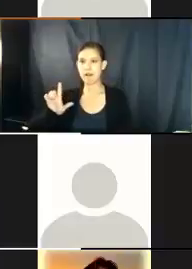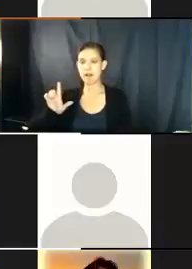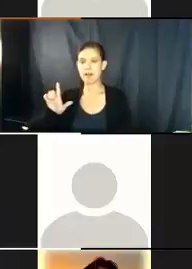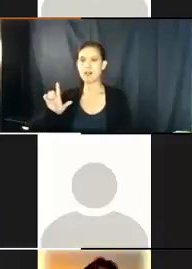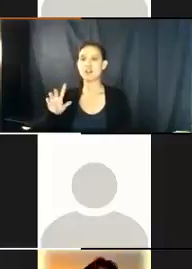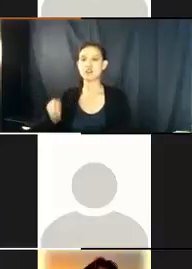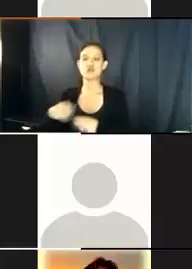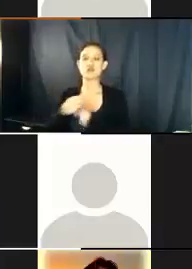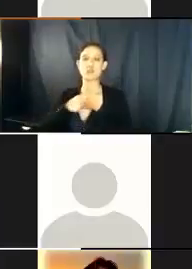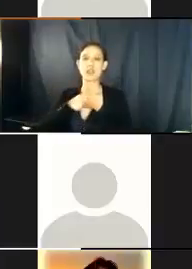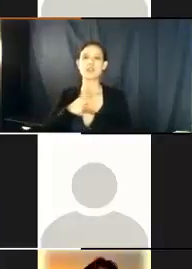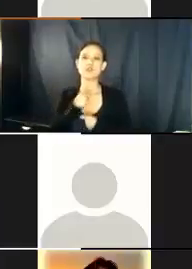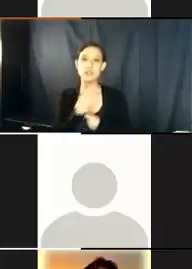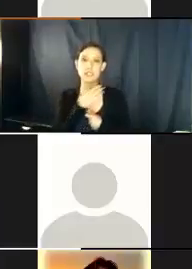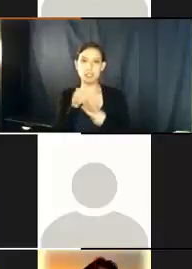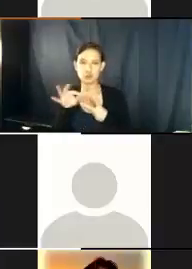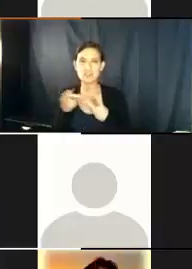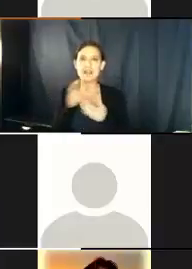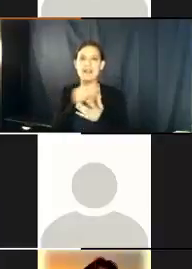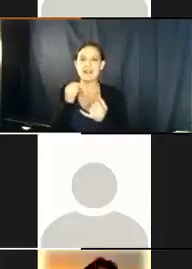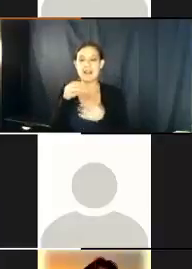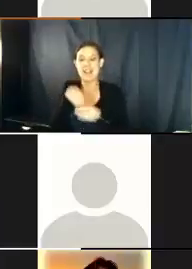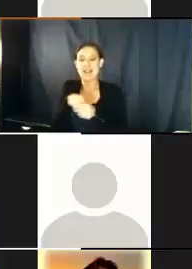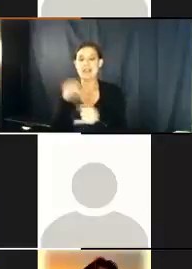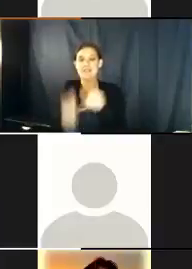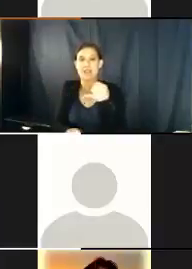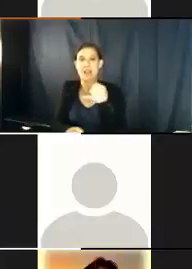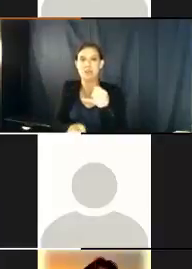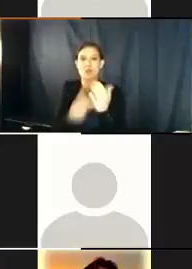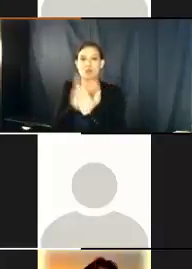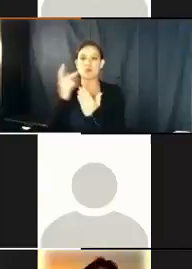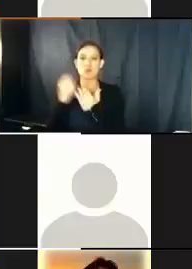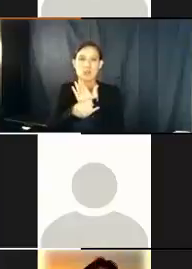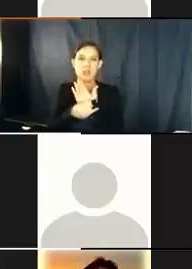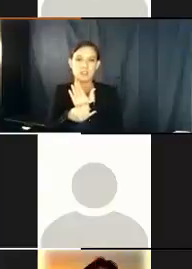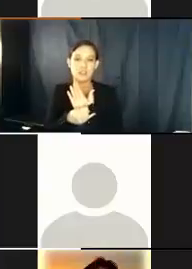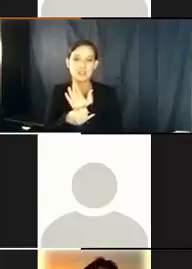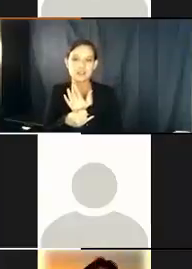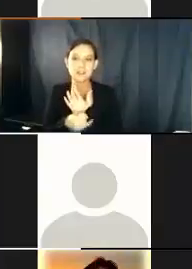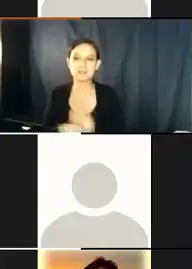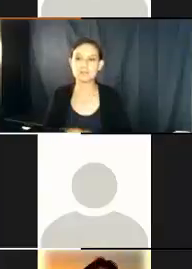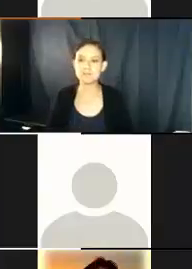Absolutely so it could be writing or an infographic and giving different environments.